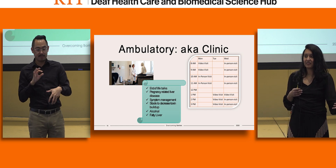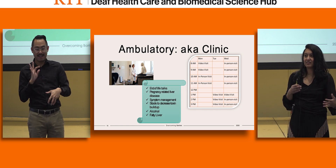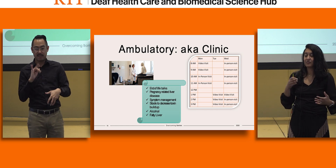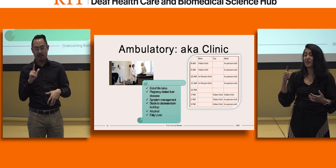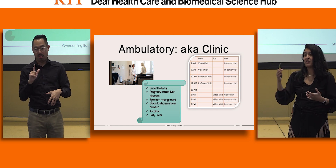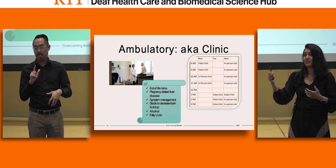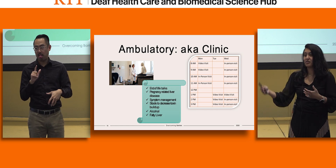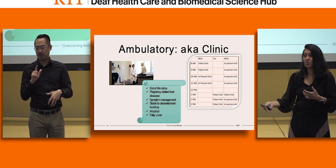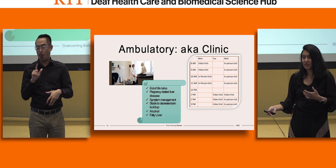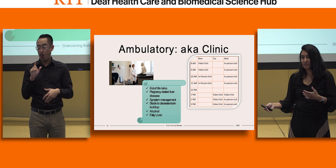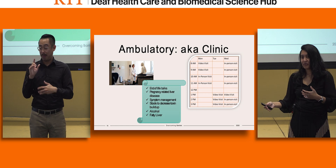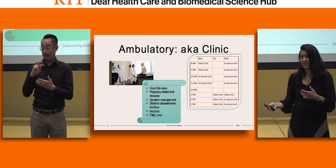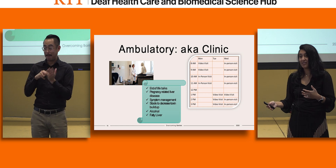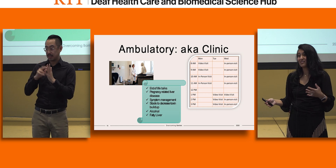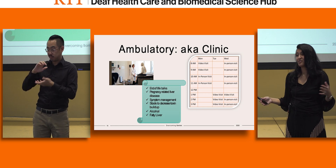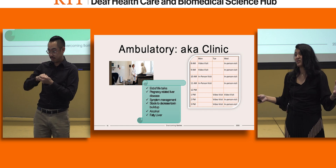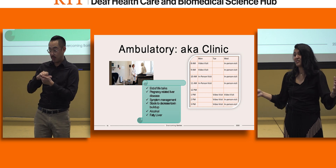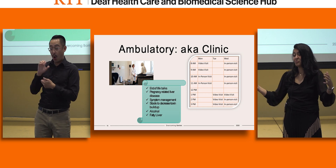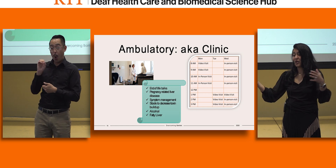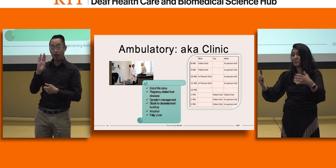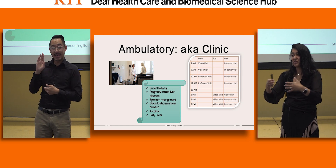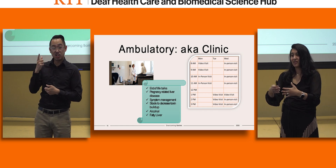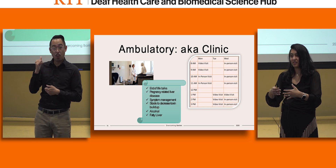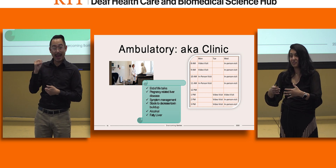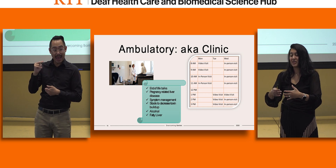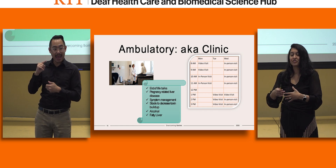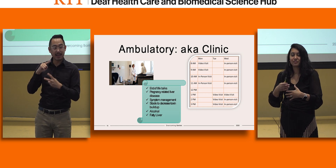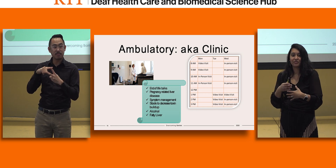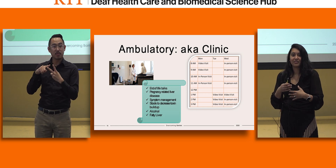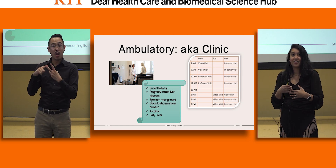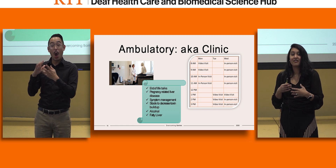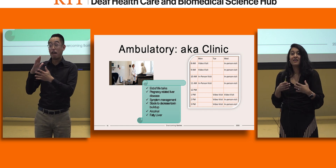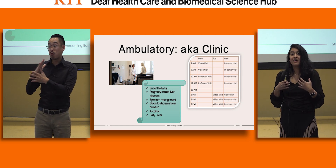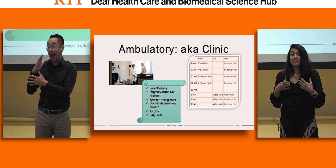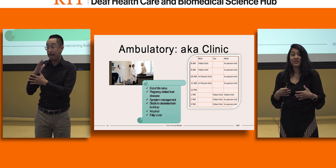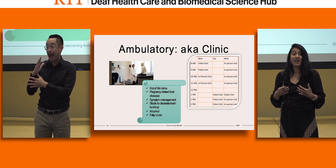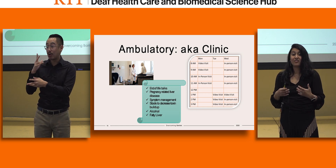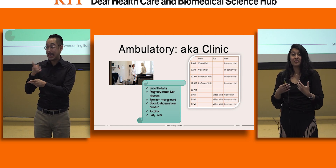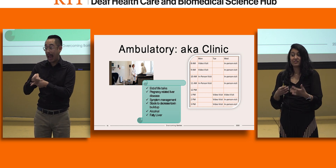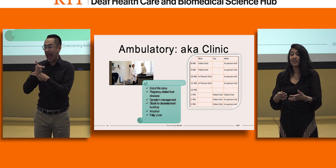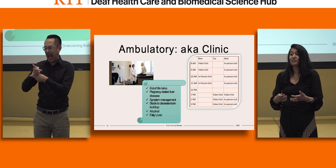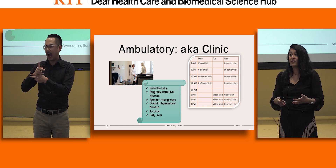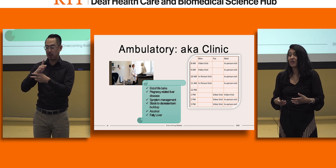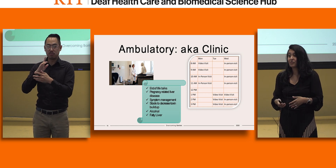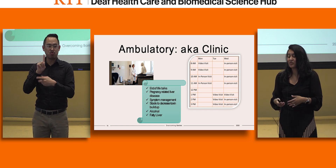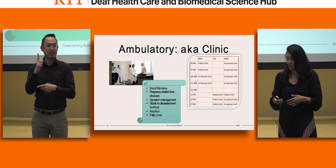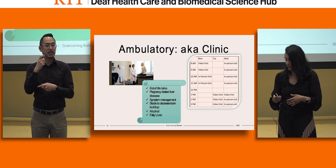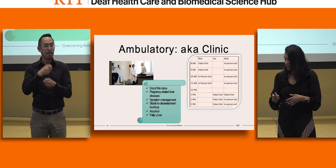as well as the OBGYNs as well as primary care to make sure that they have a successful outcome.